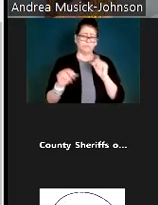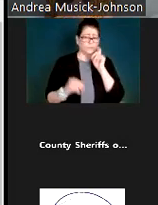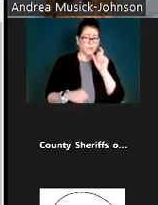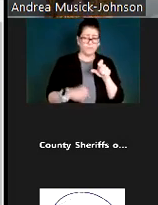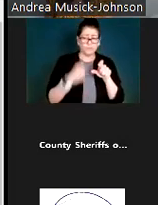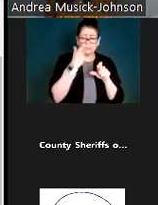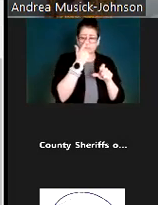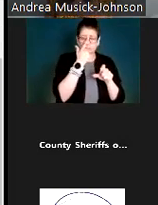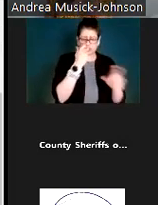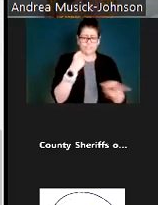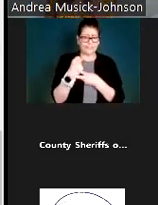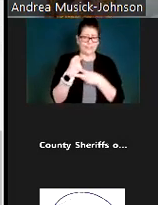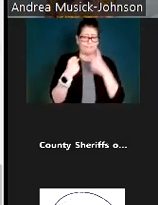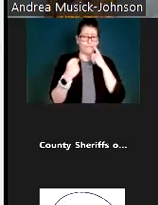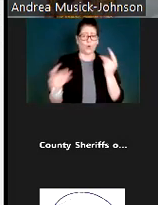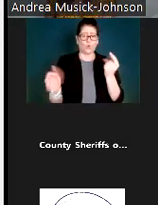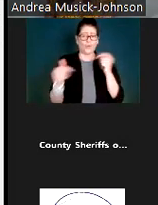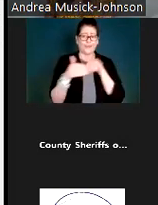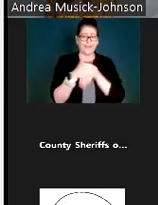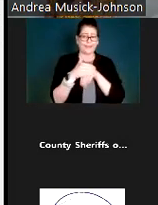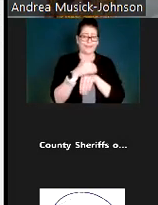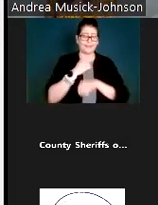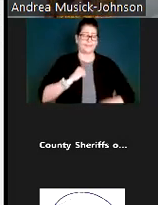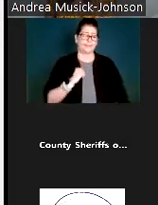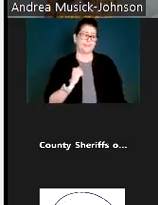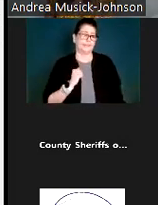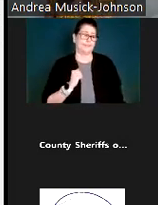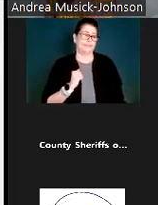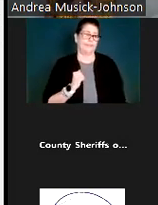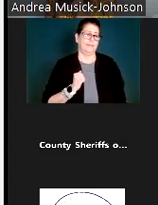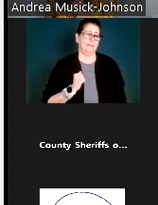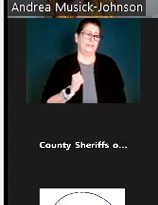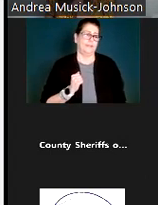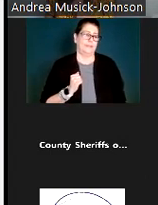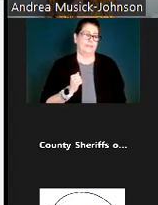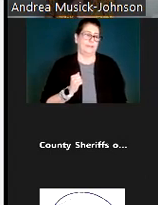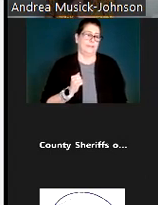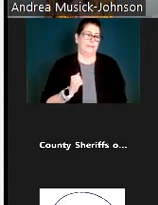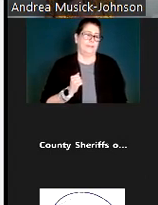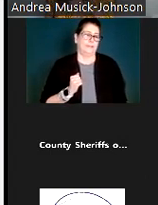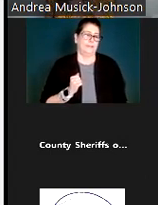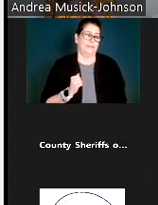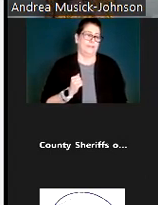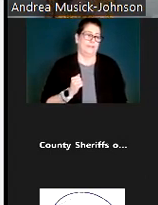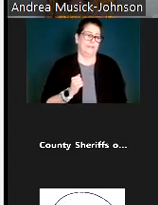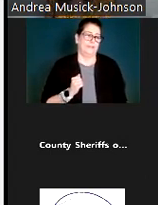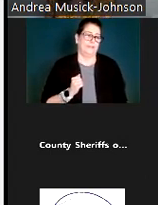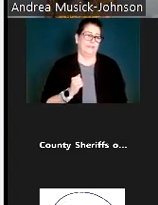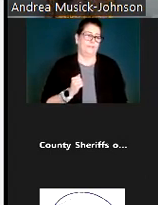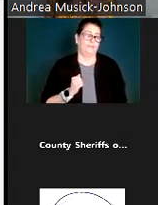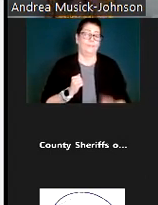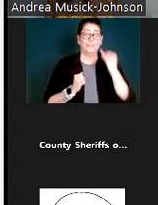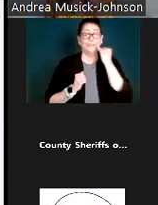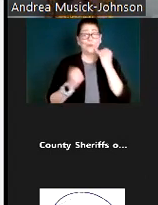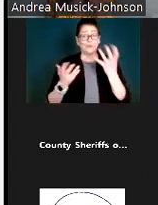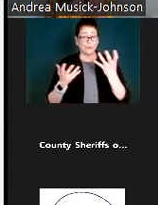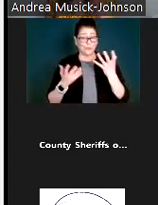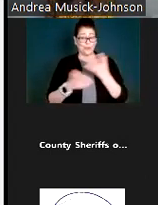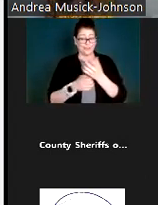Now, let's say that I did want to start receiving information about this offender's custody status.